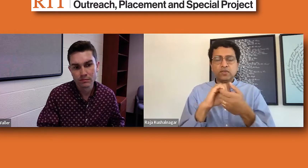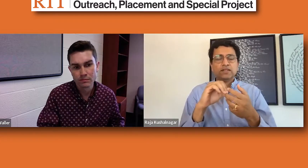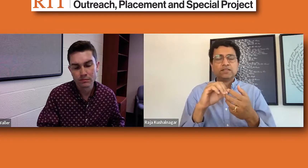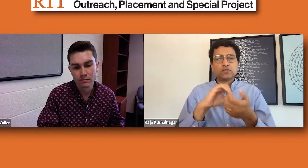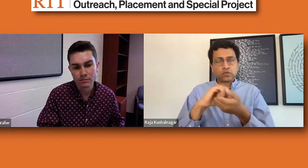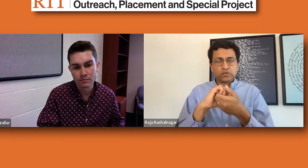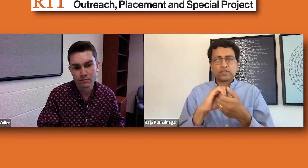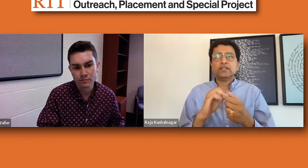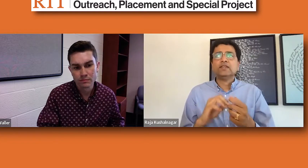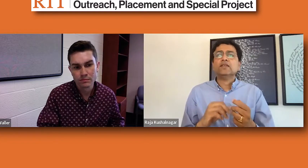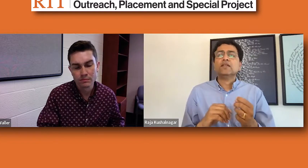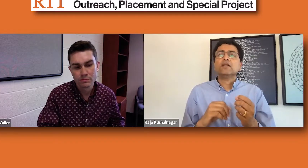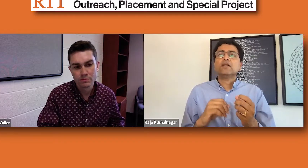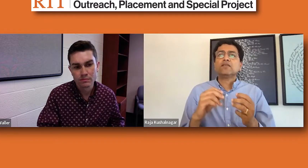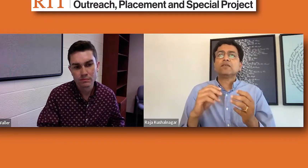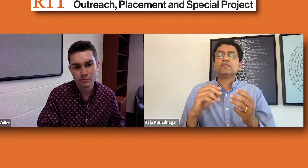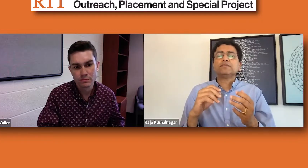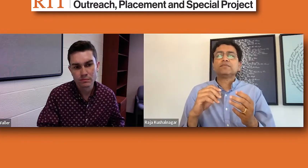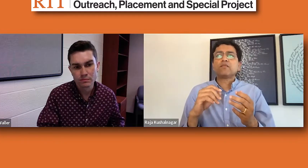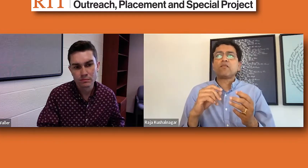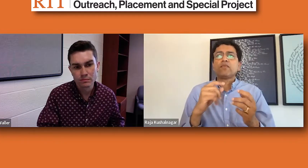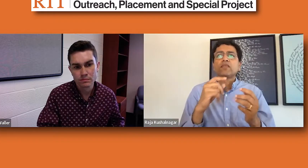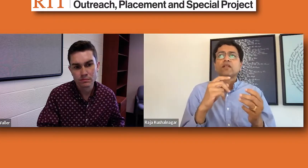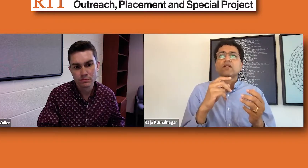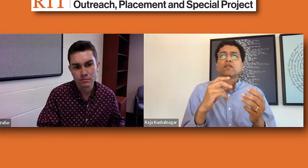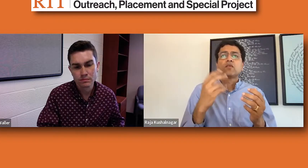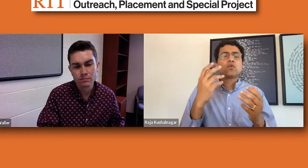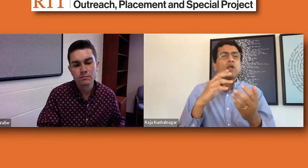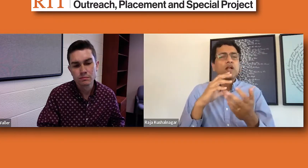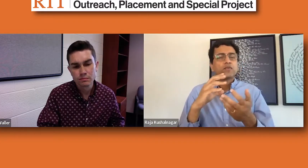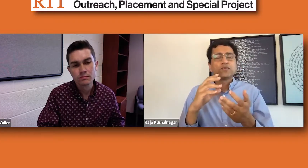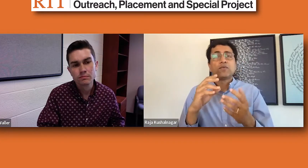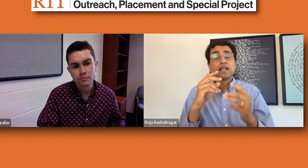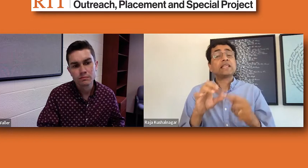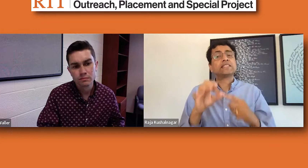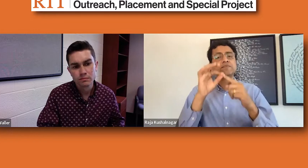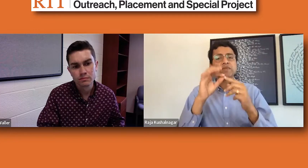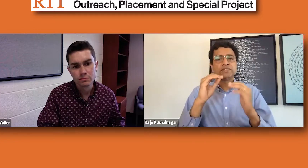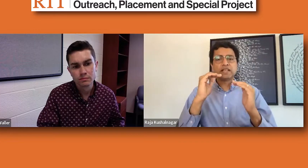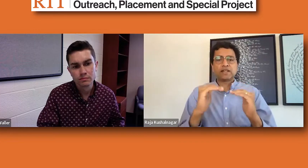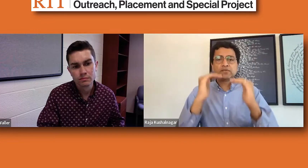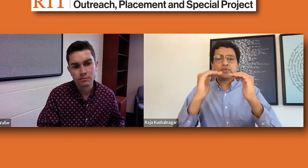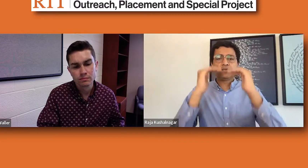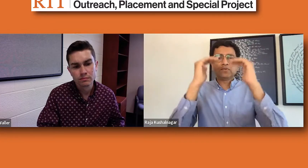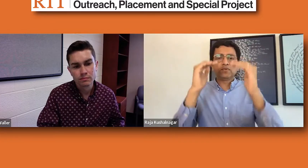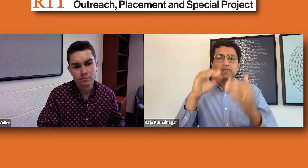Right. You're not you're typically not going to be alone in research,